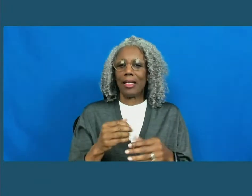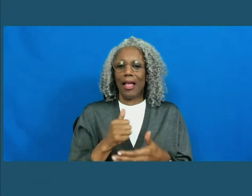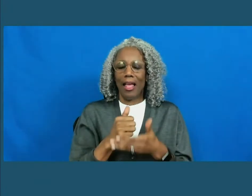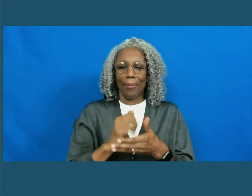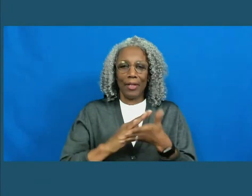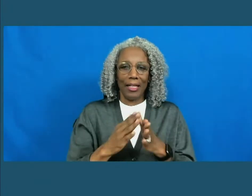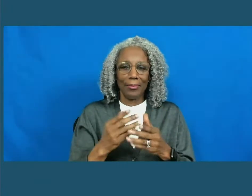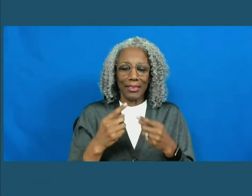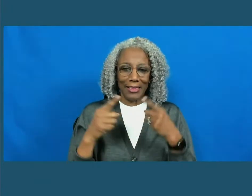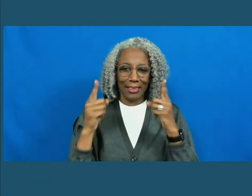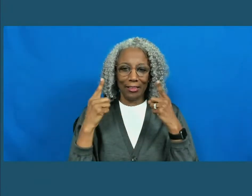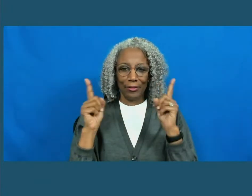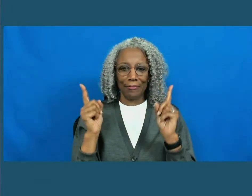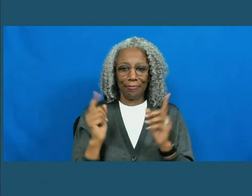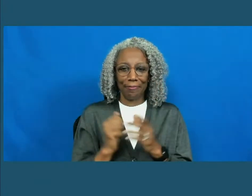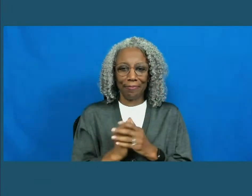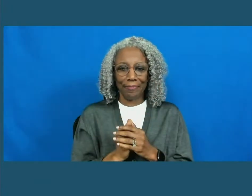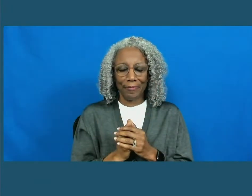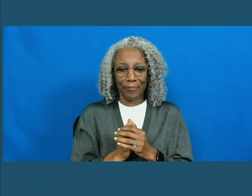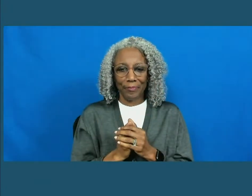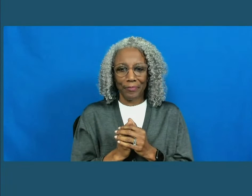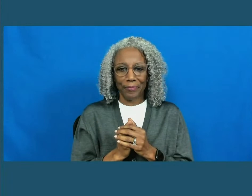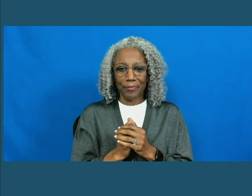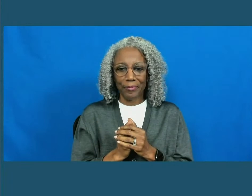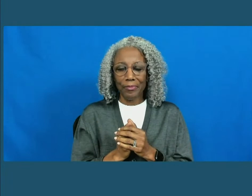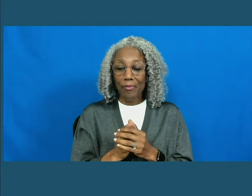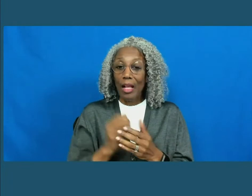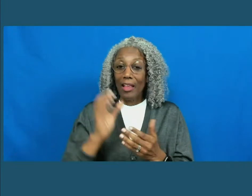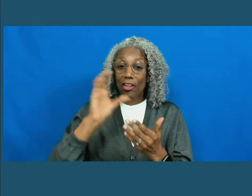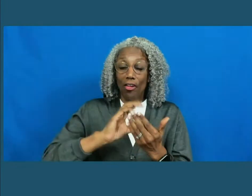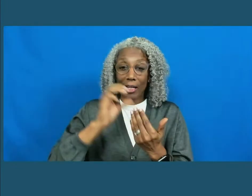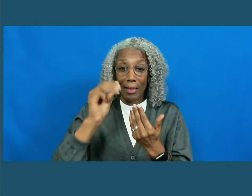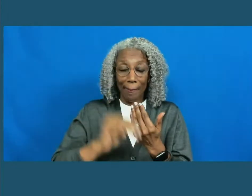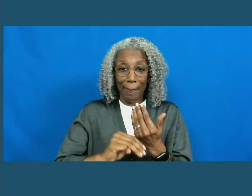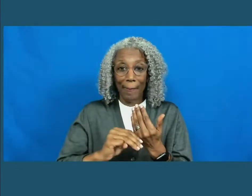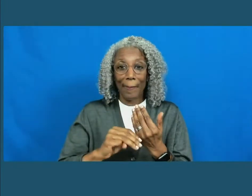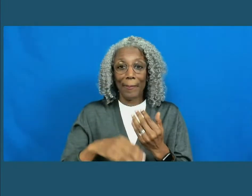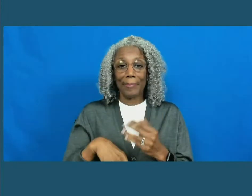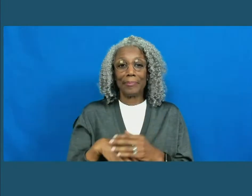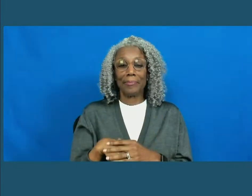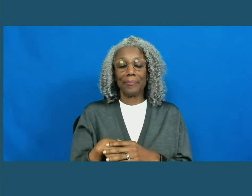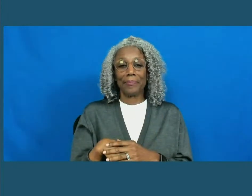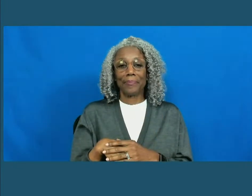structures for them to be successful more of the small